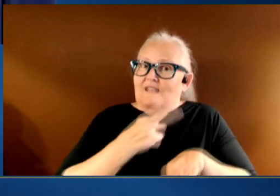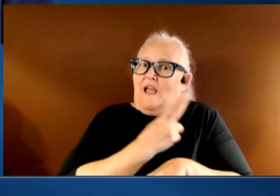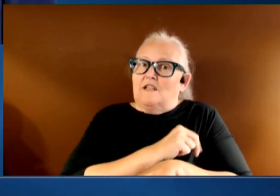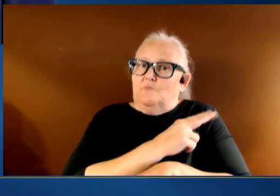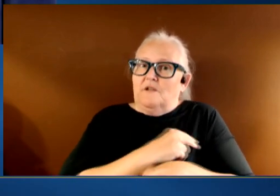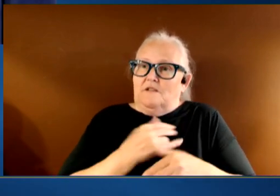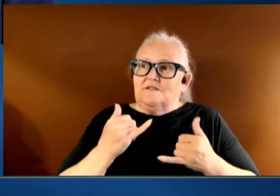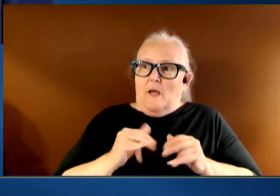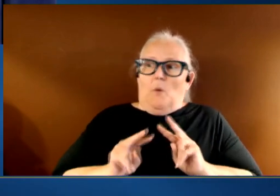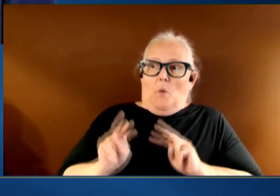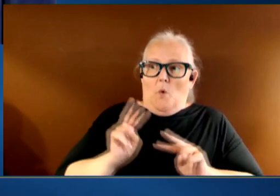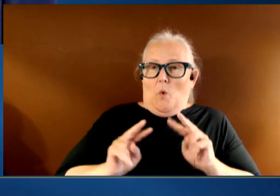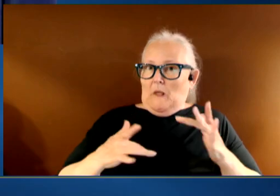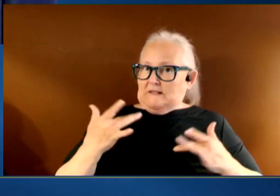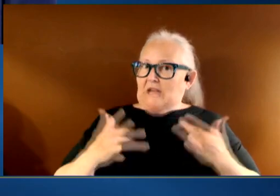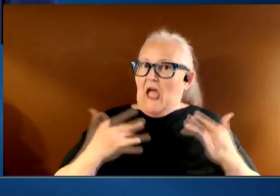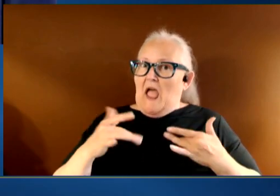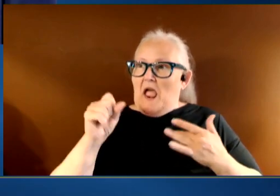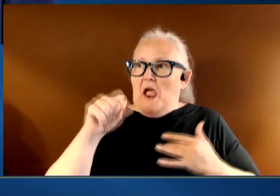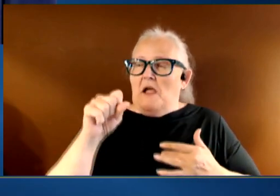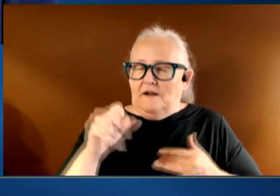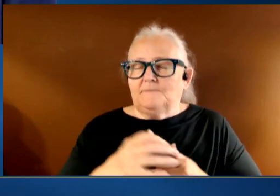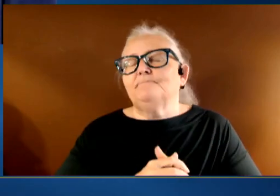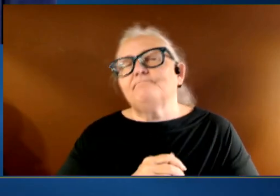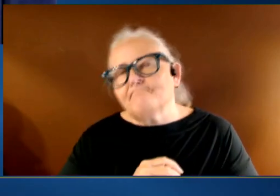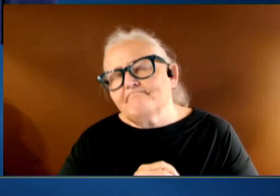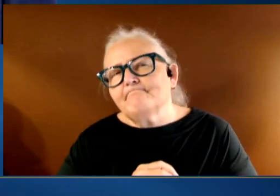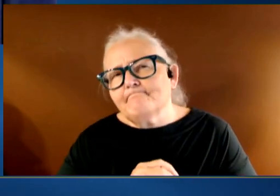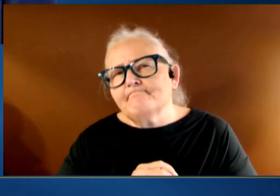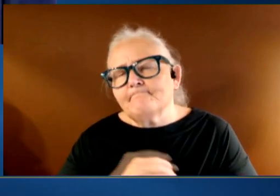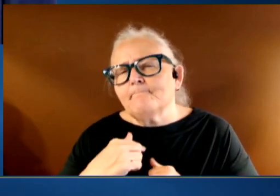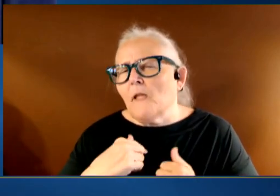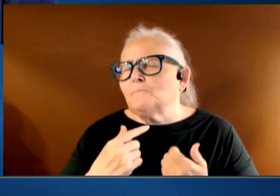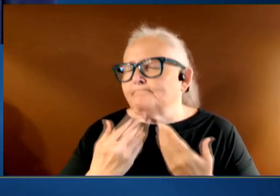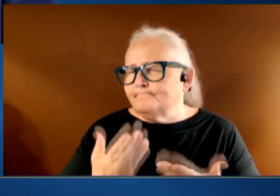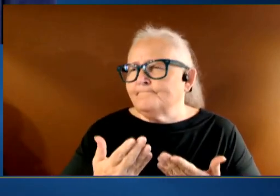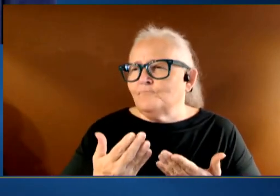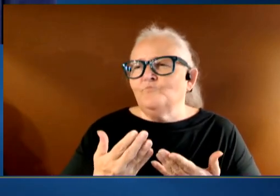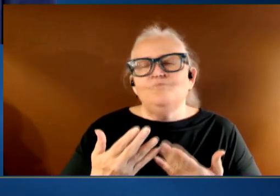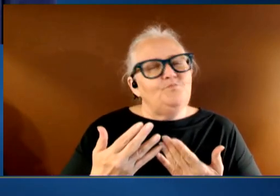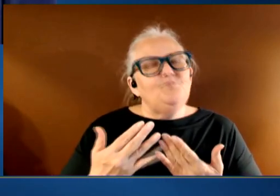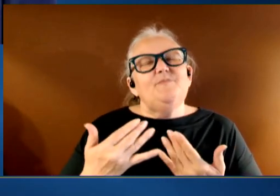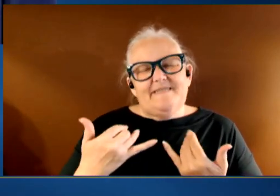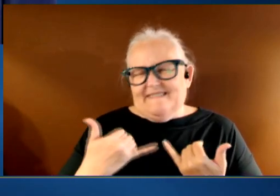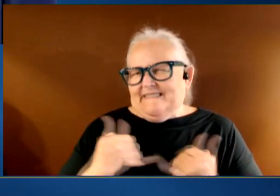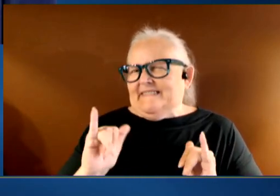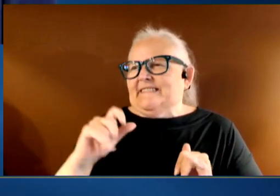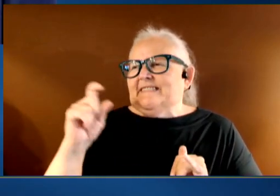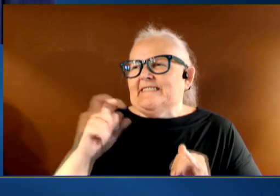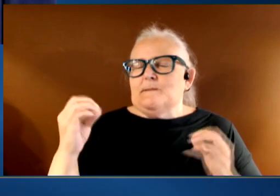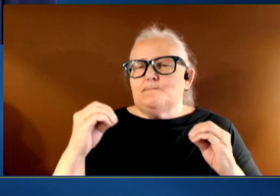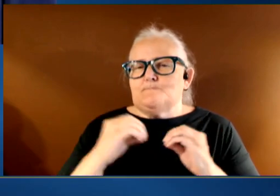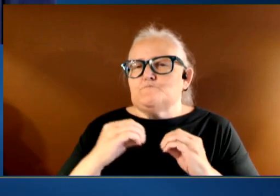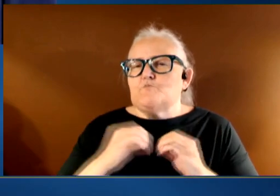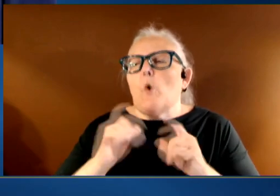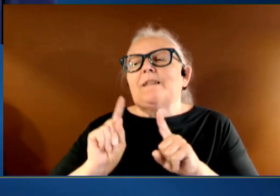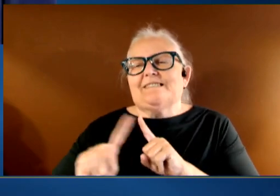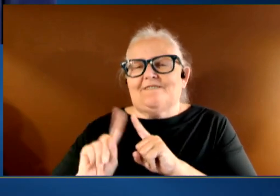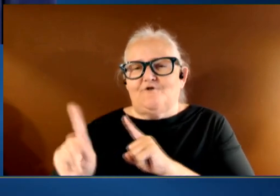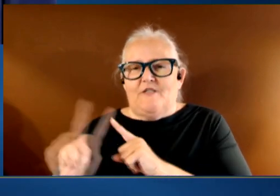about it. I would say that, you know, we still need additional therapies. So not everybody is